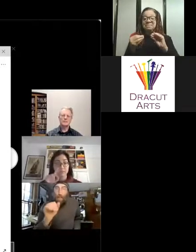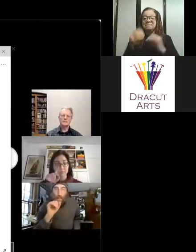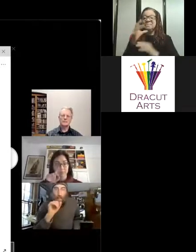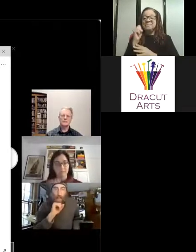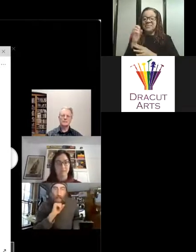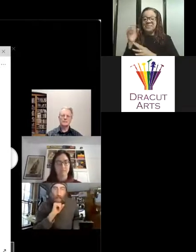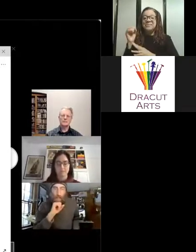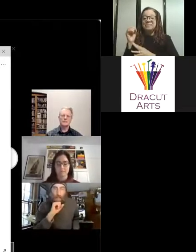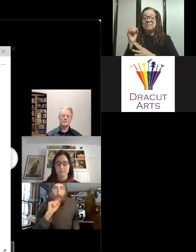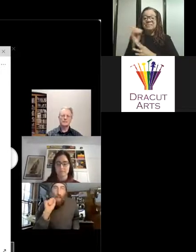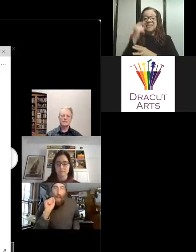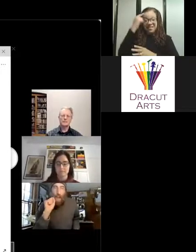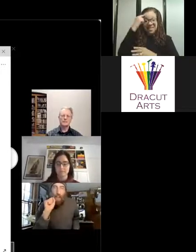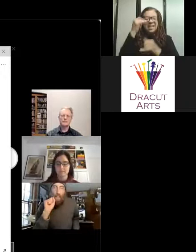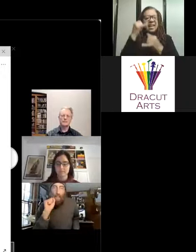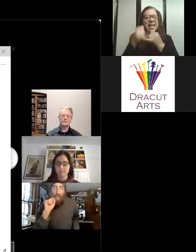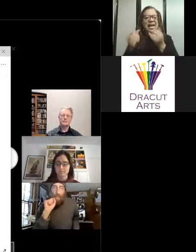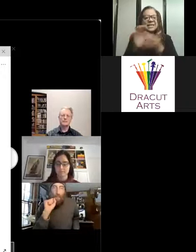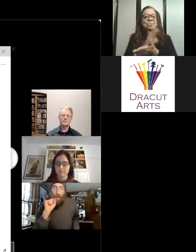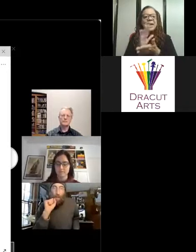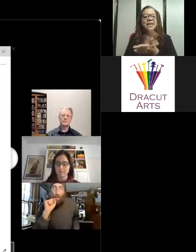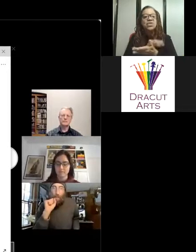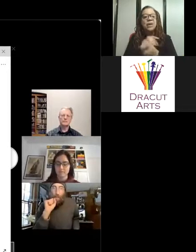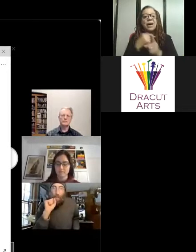I think last page from this letter: "I think the school of ours may be the